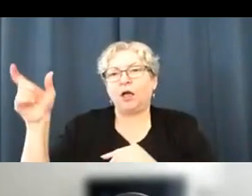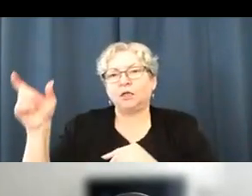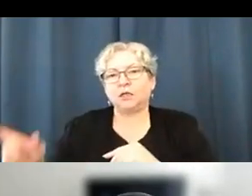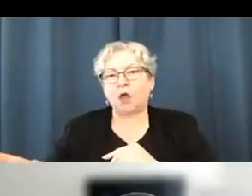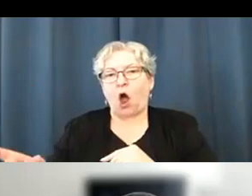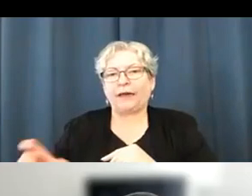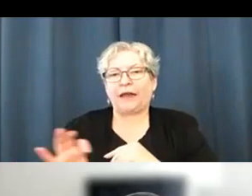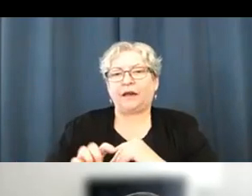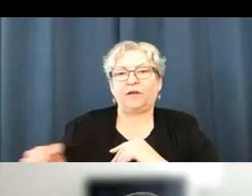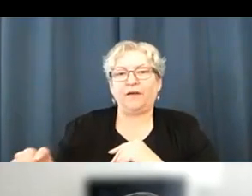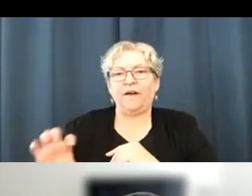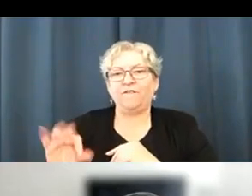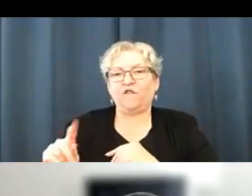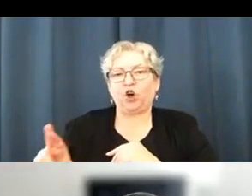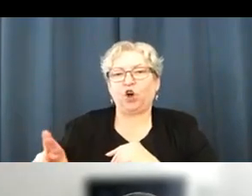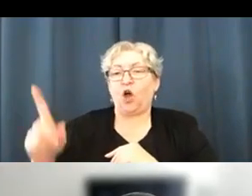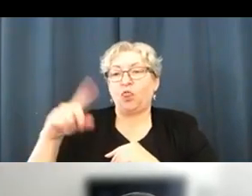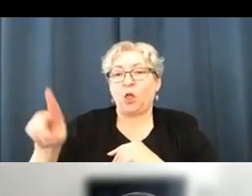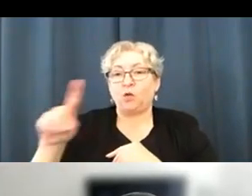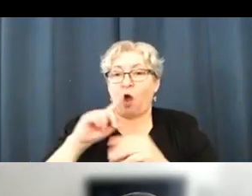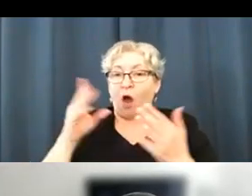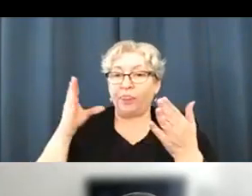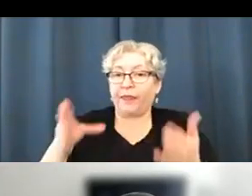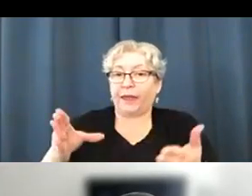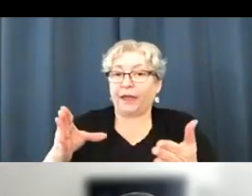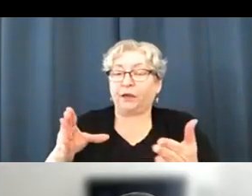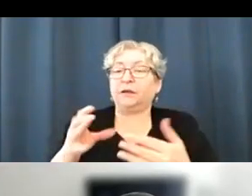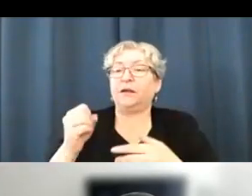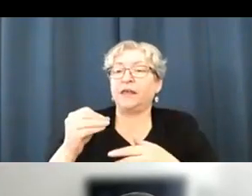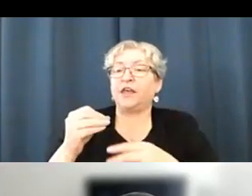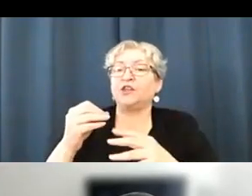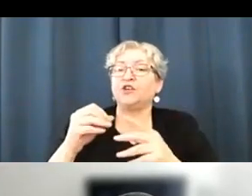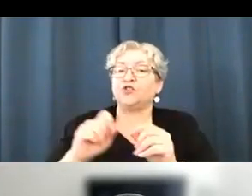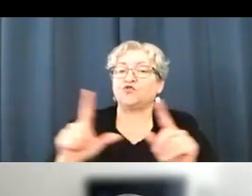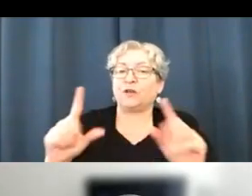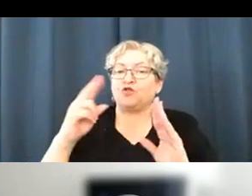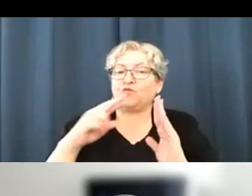Once these semantic elements are present, the screen reader user cannot quickly navigate to them.